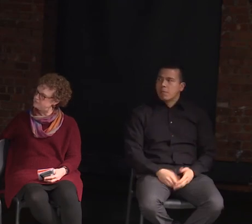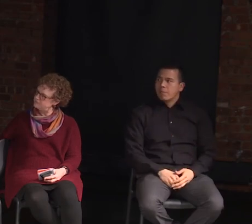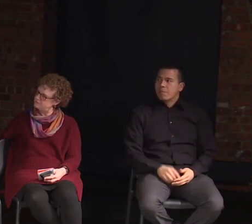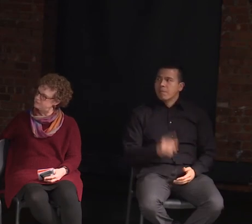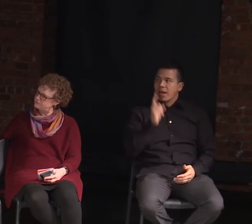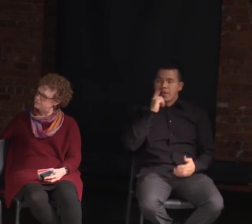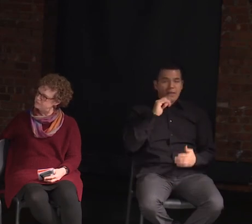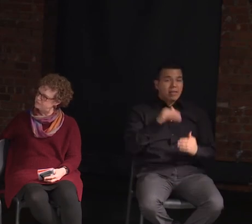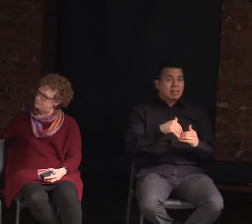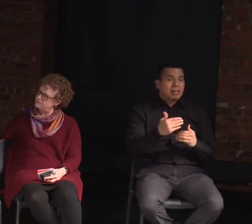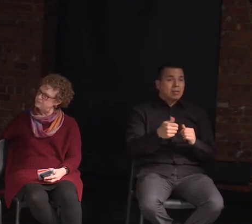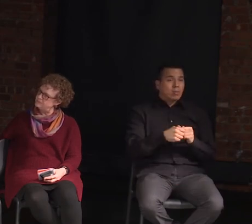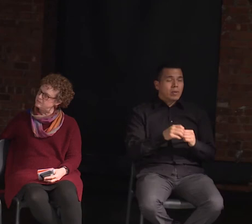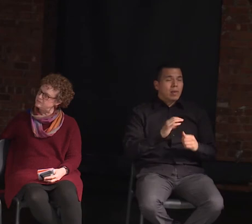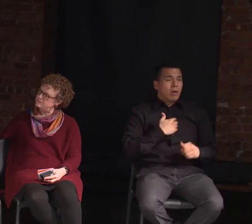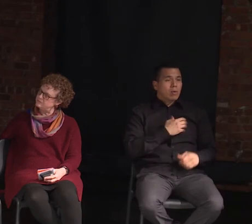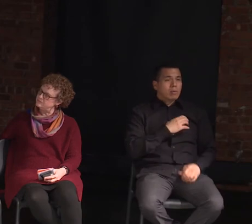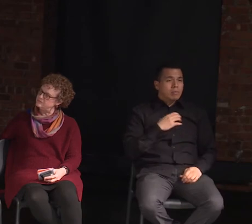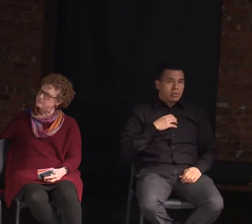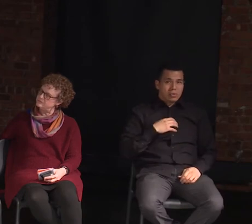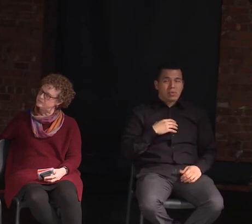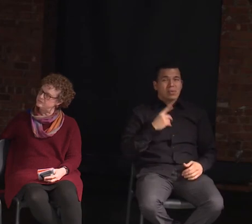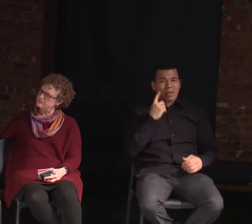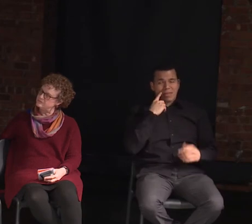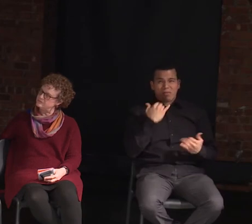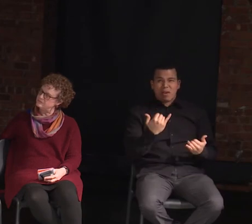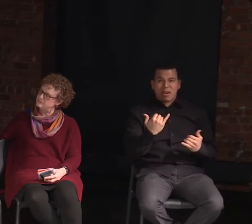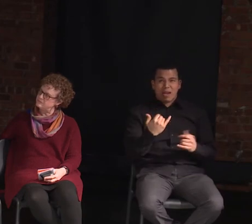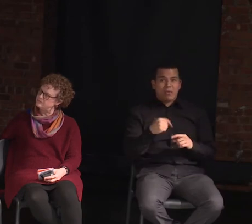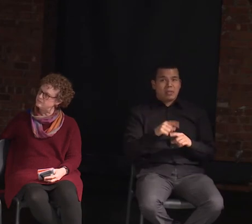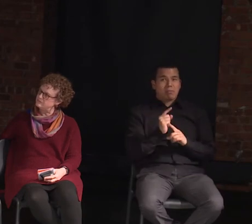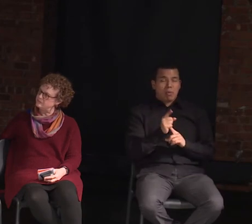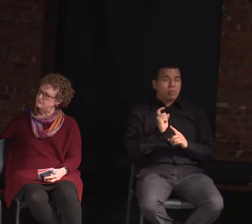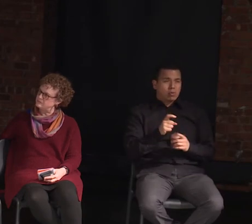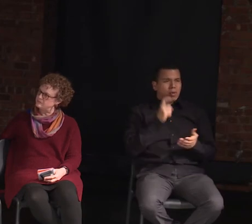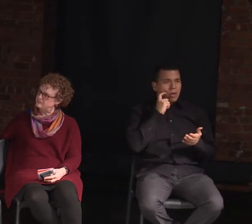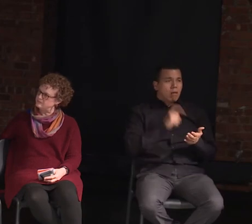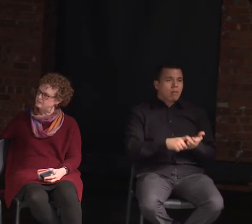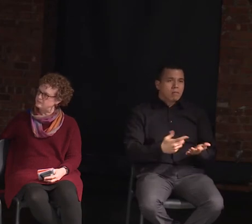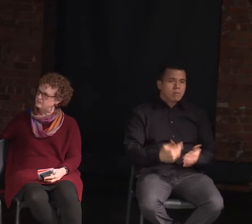a moment that we all have to acknowledge.